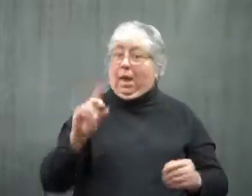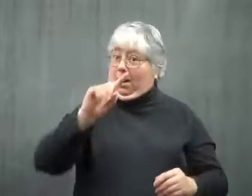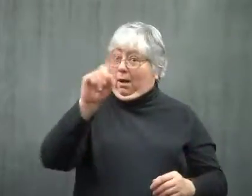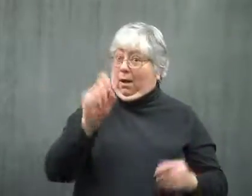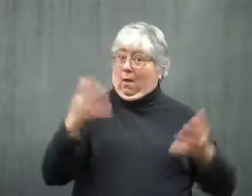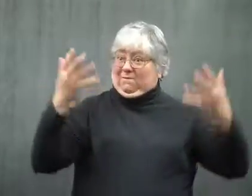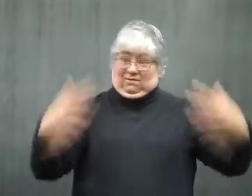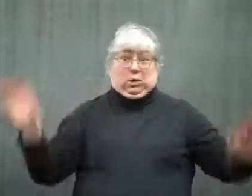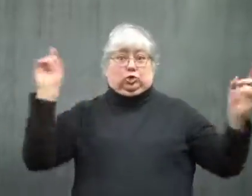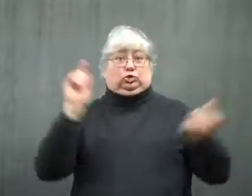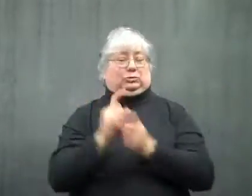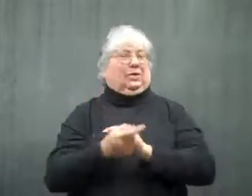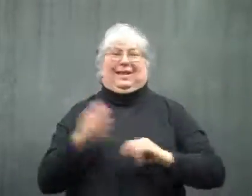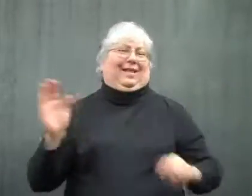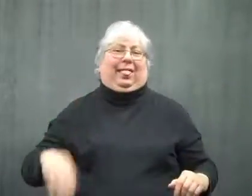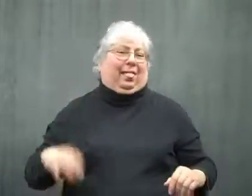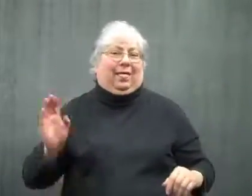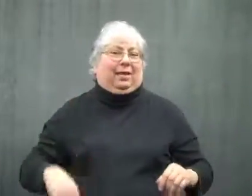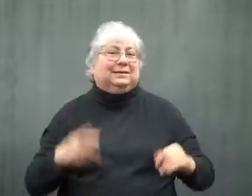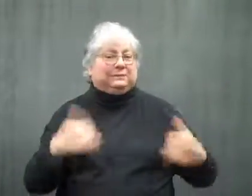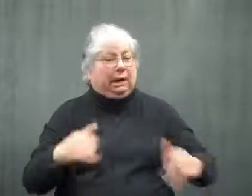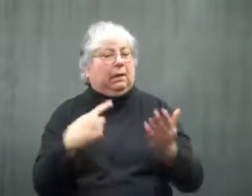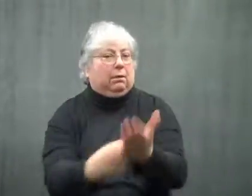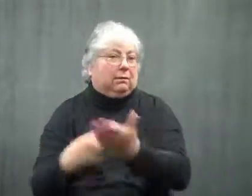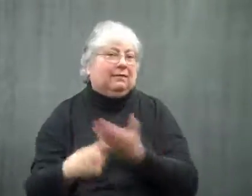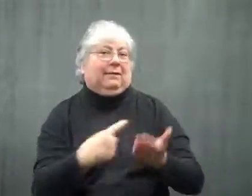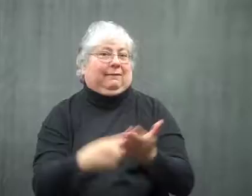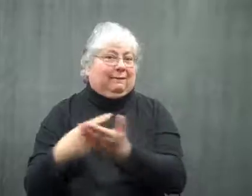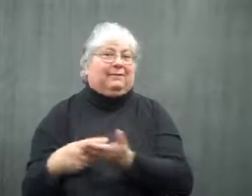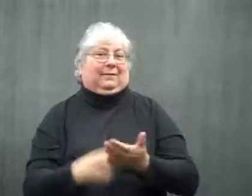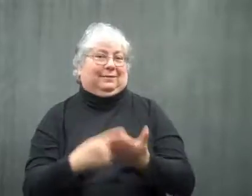The changes have not been made, they are still being discussed.